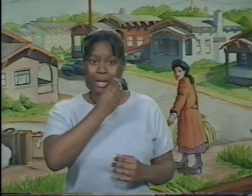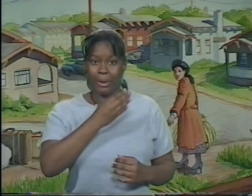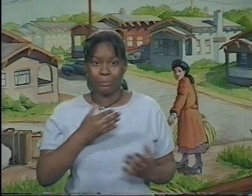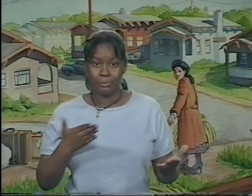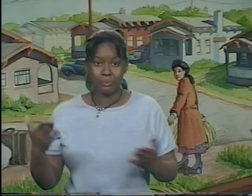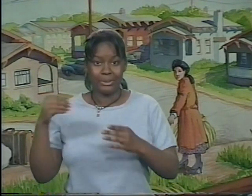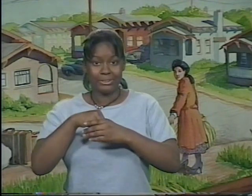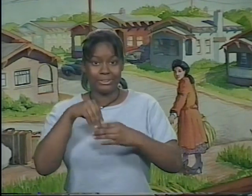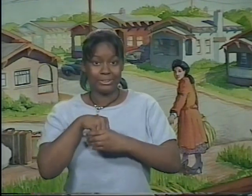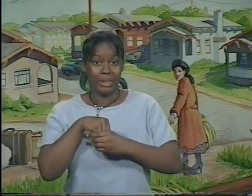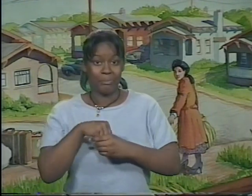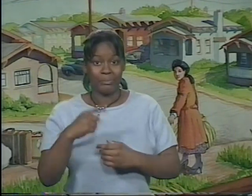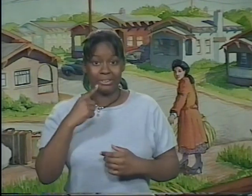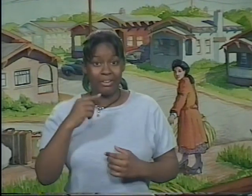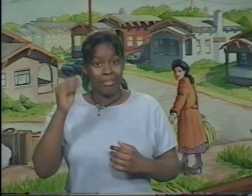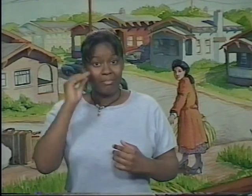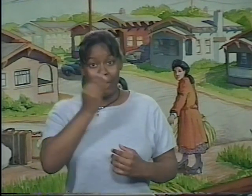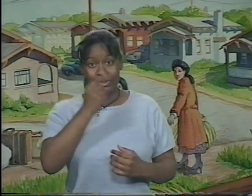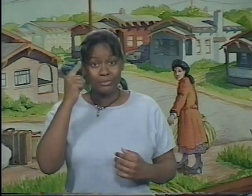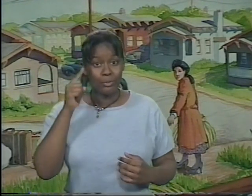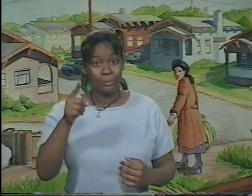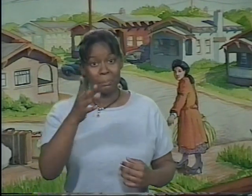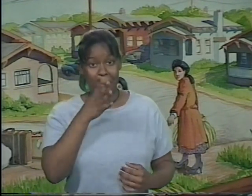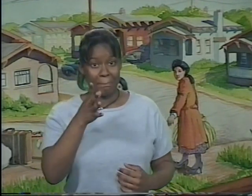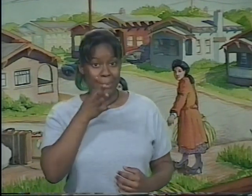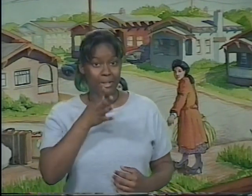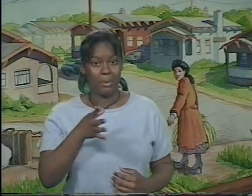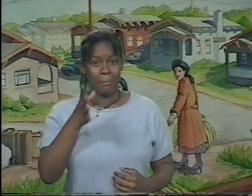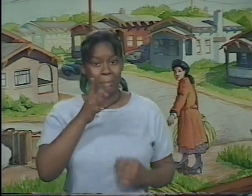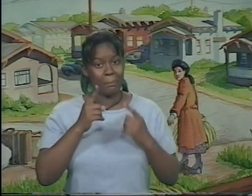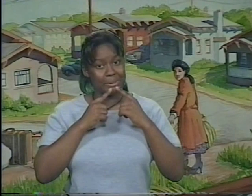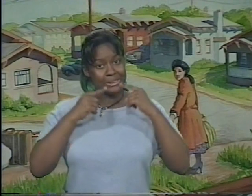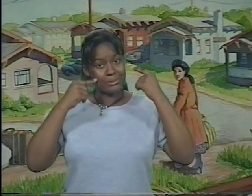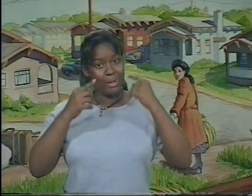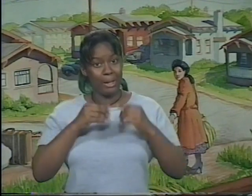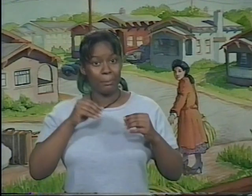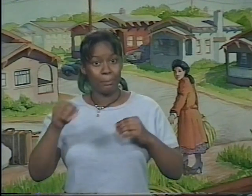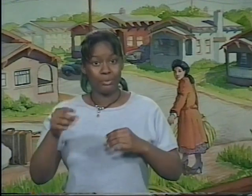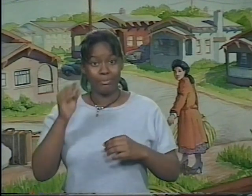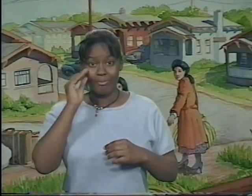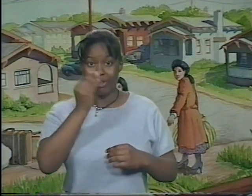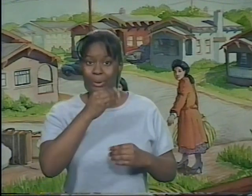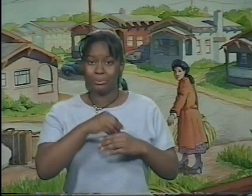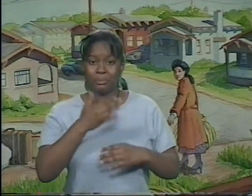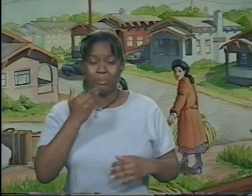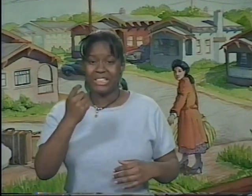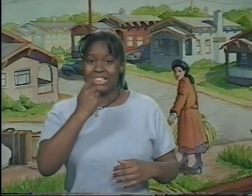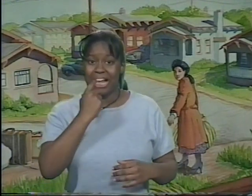of the prettiest carnations and bring inside. "This is for you, Mama," he would say, and Mama